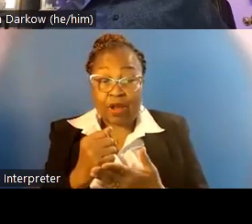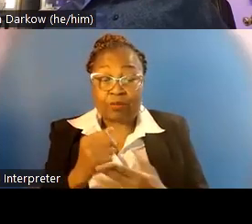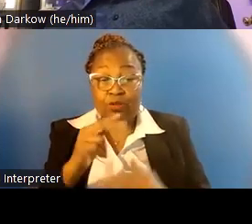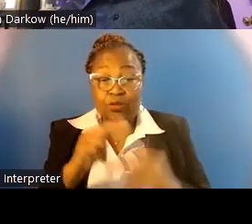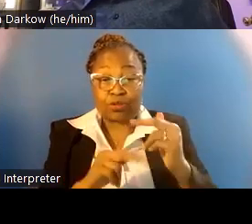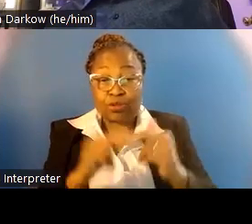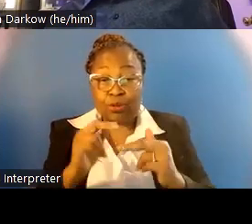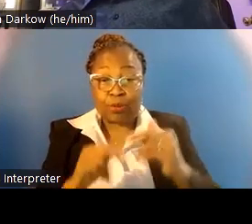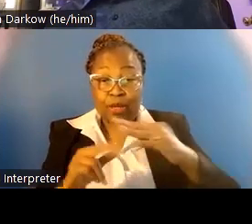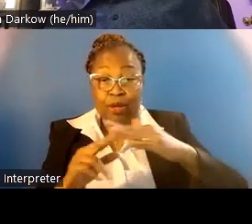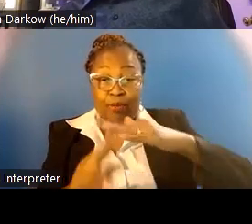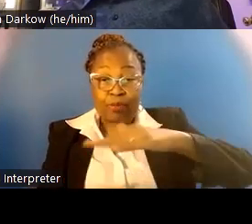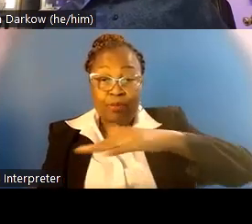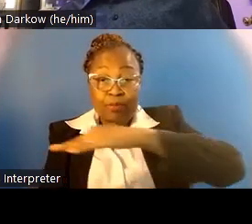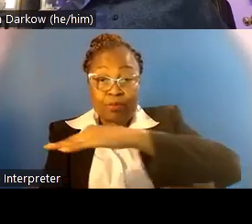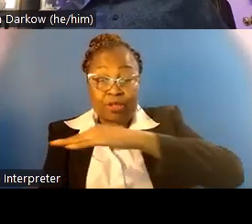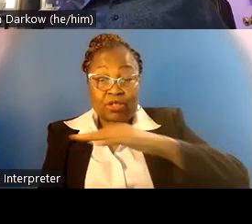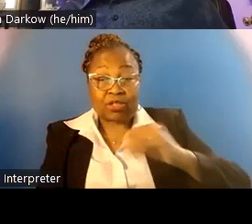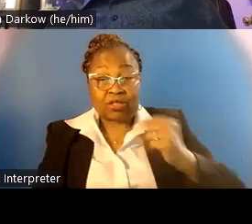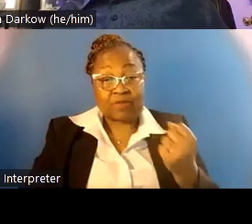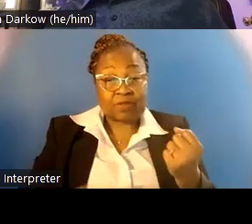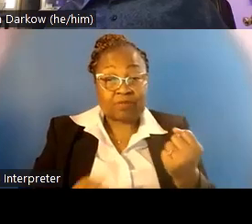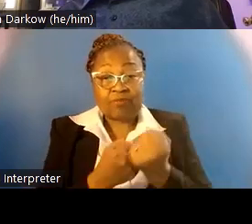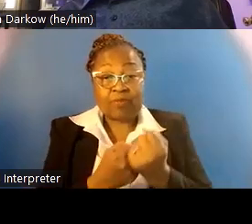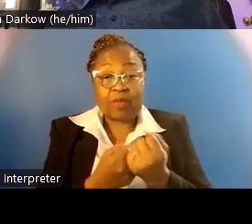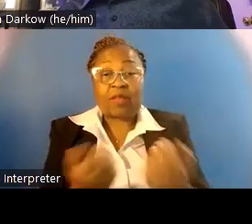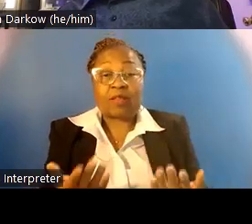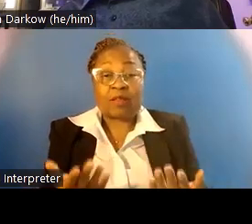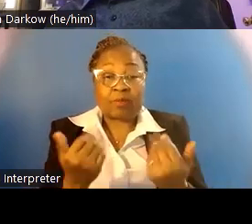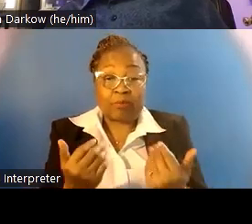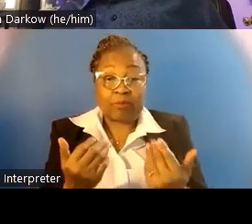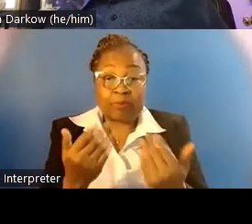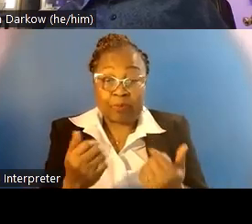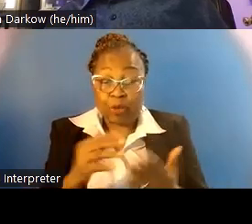that bring students into you. And so for example,